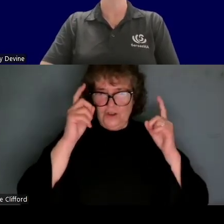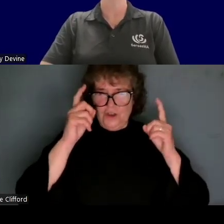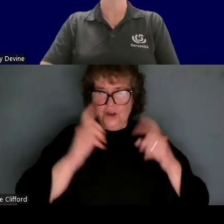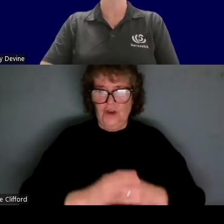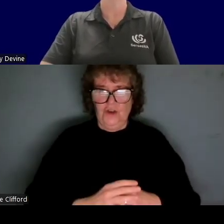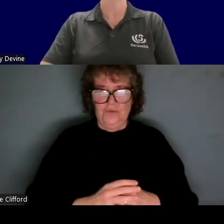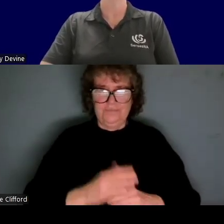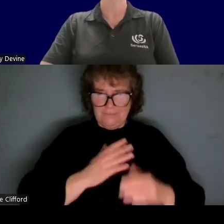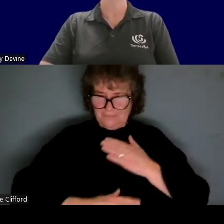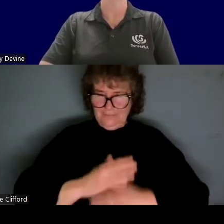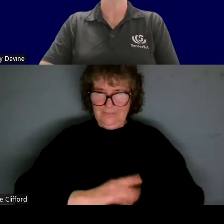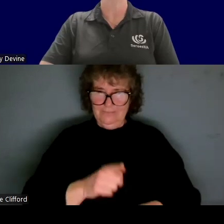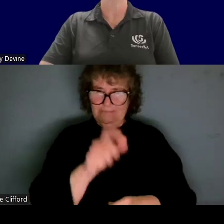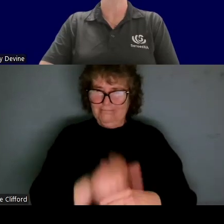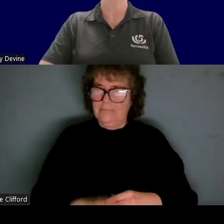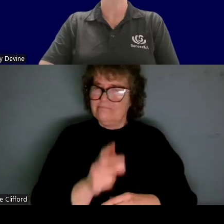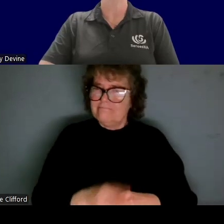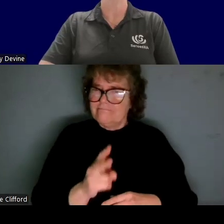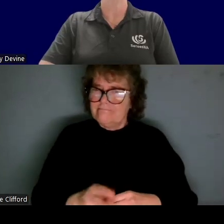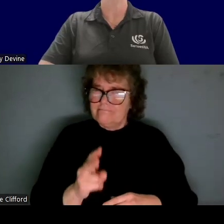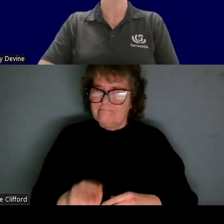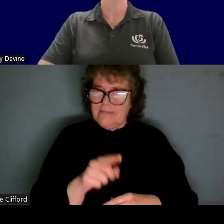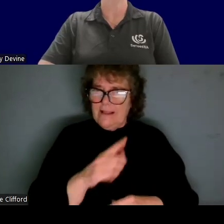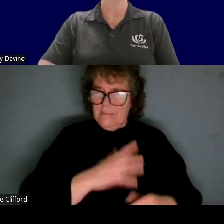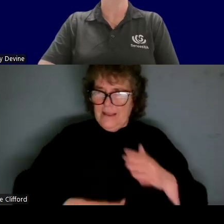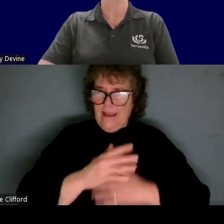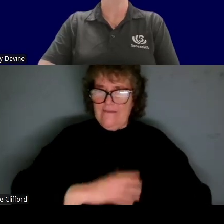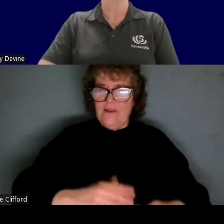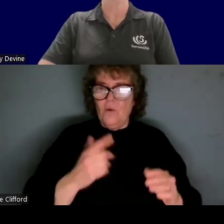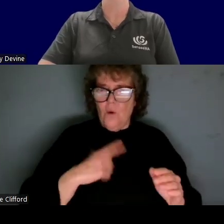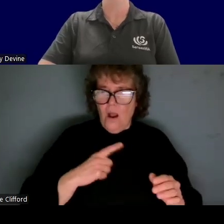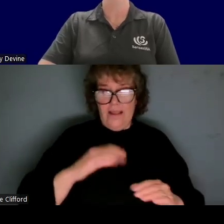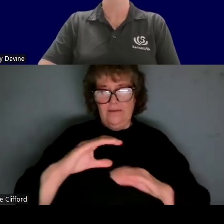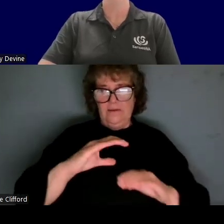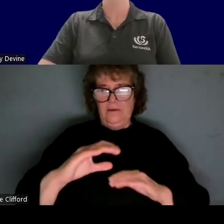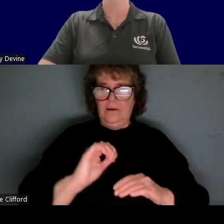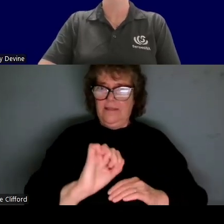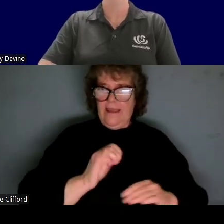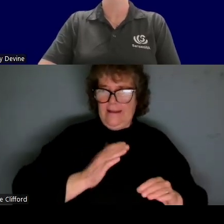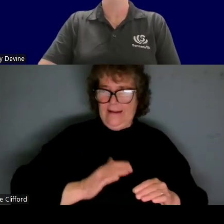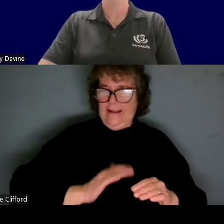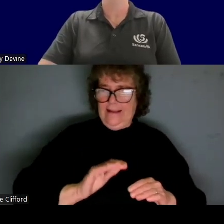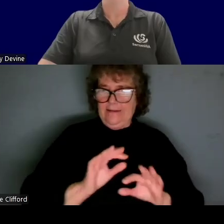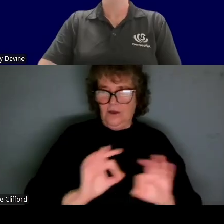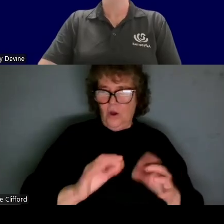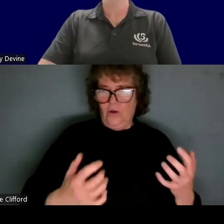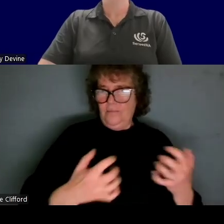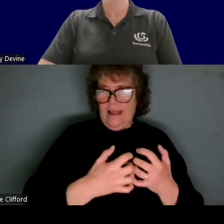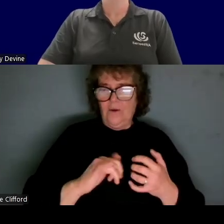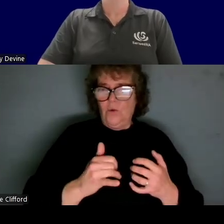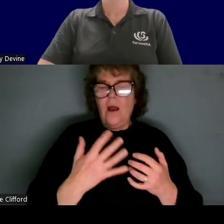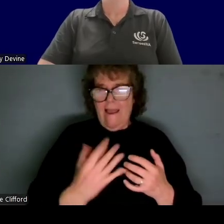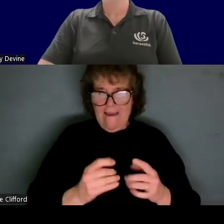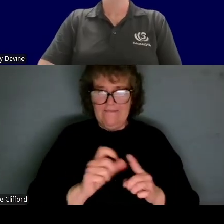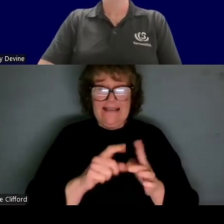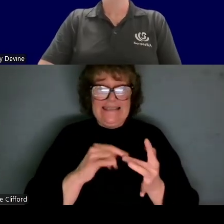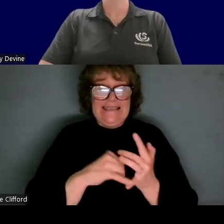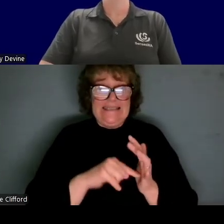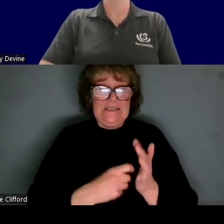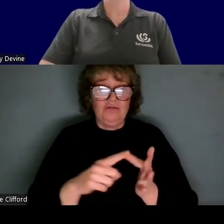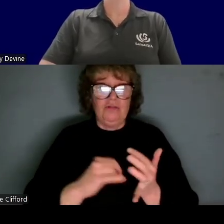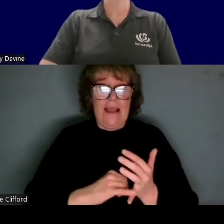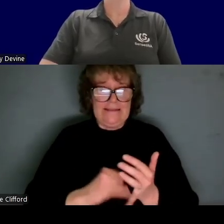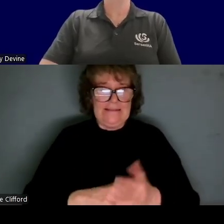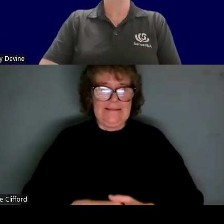consistently to communicate unmet needs or distress. Lastly, we have restrictive